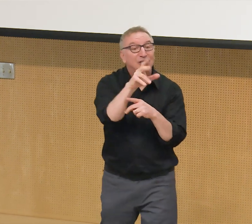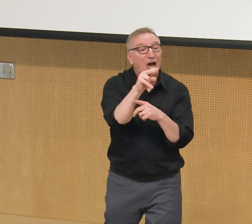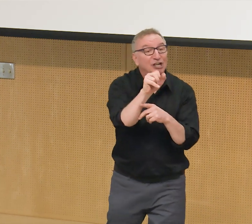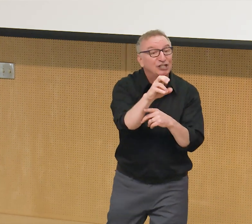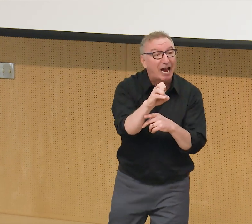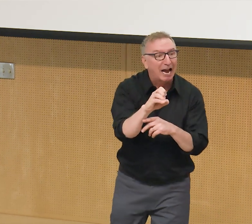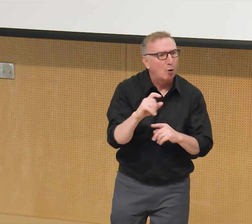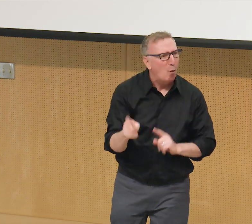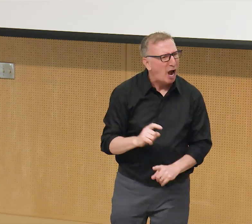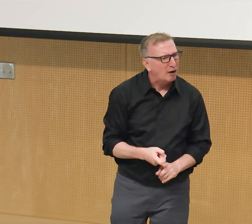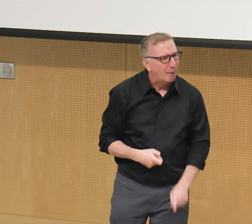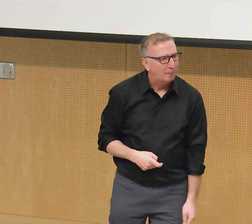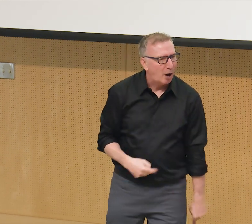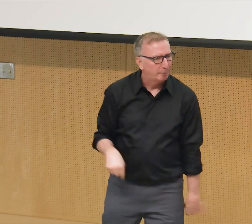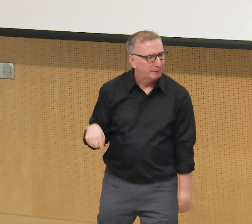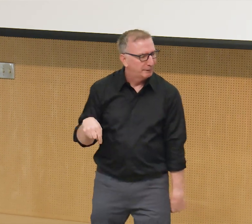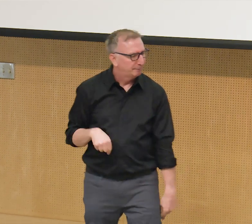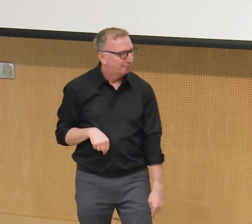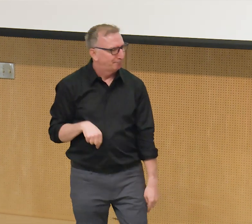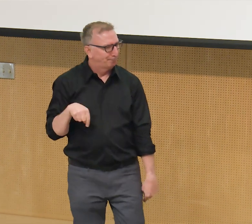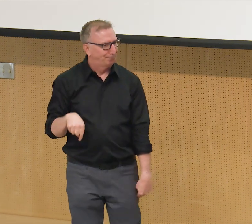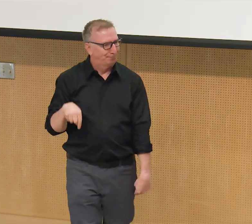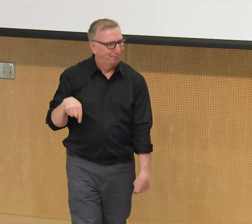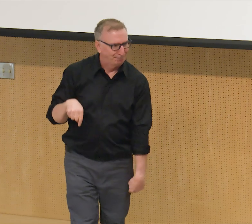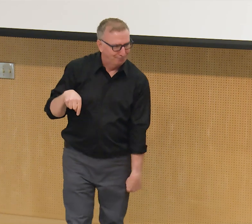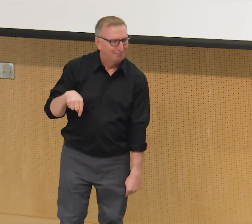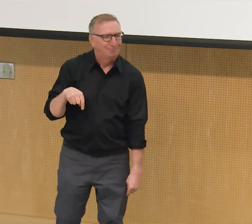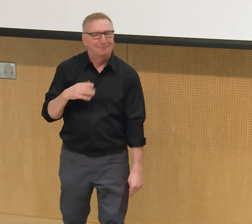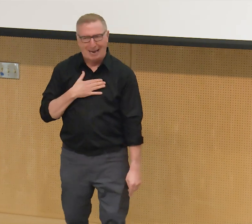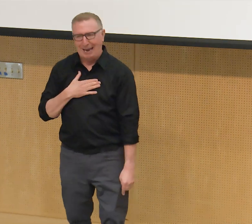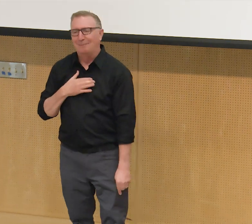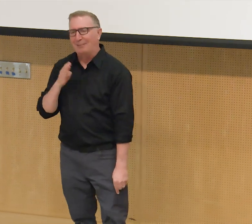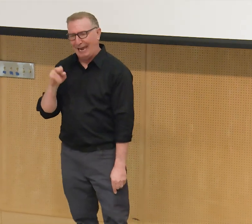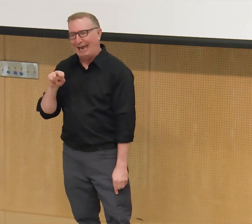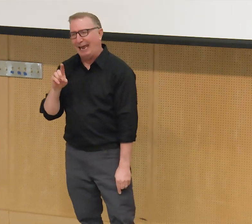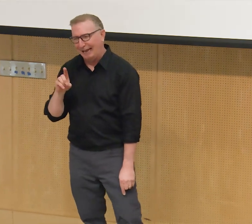But that name Sunshine comes from our band.